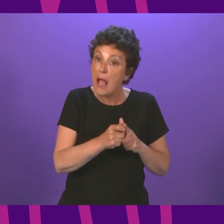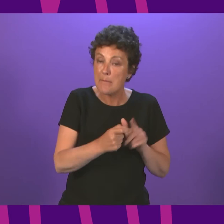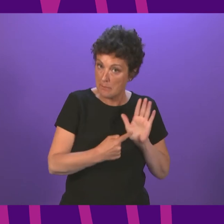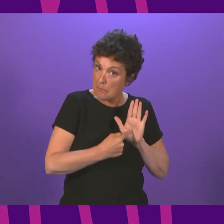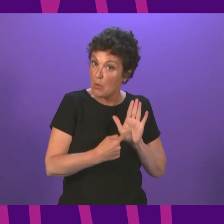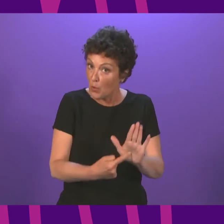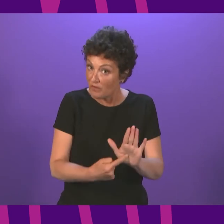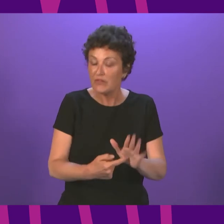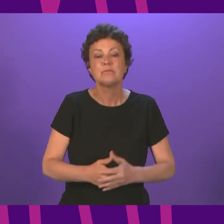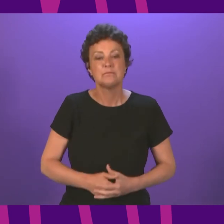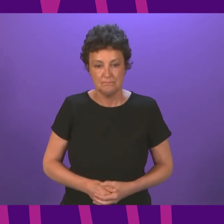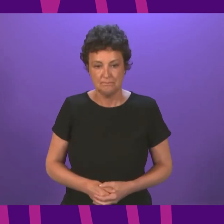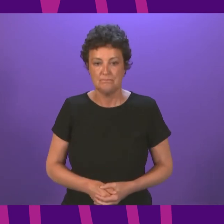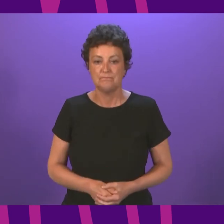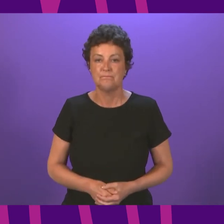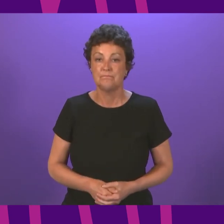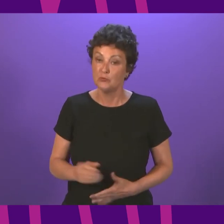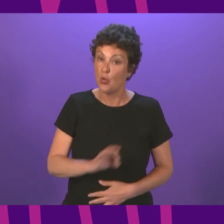a supermajority to be passed at stage 3.